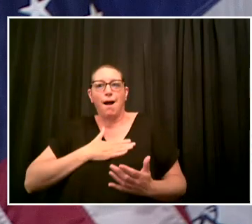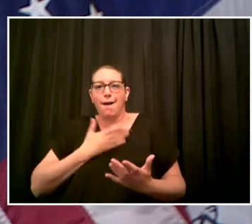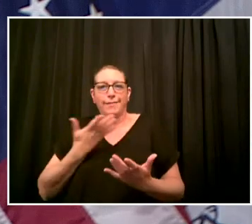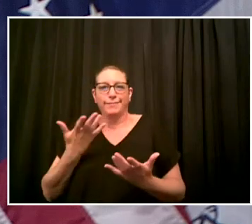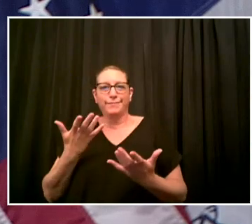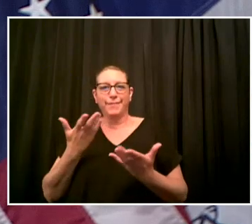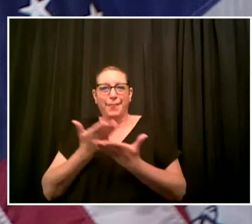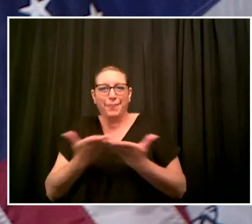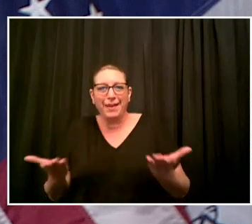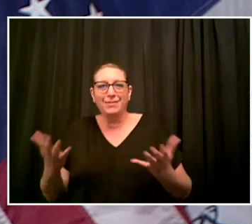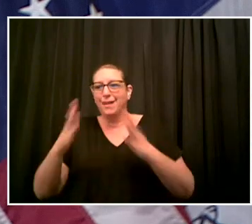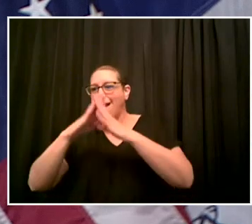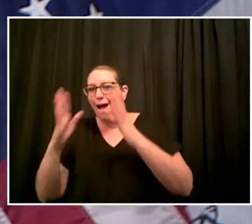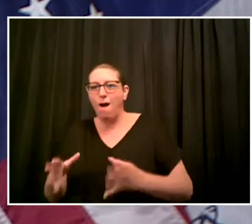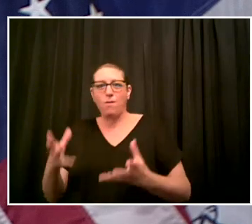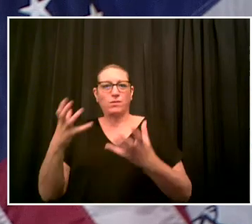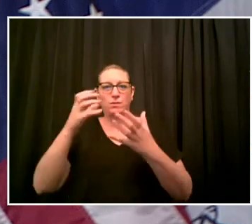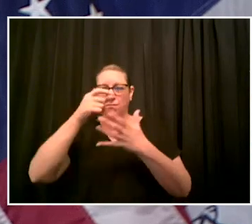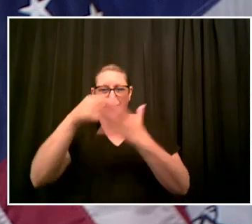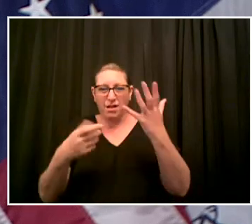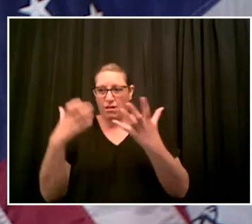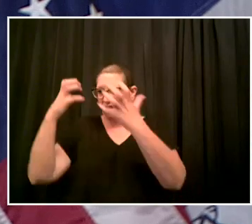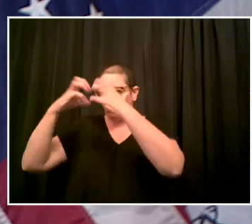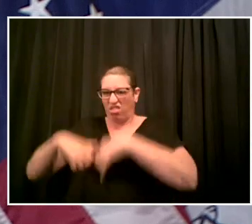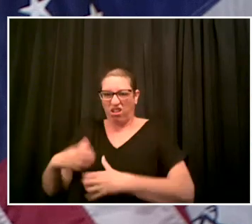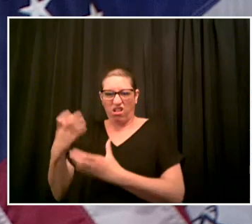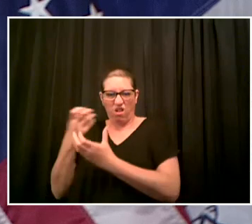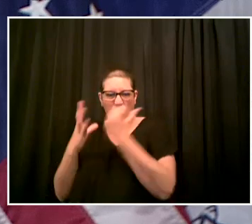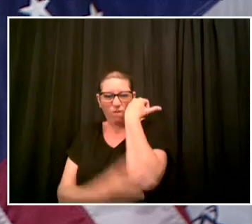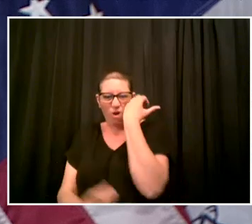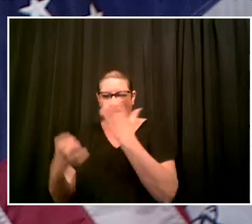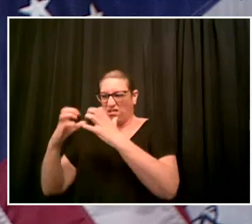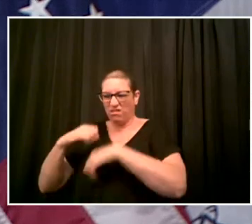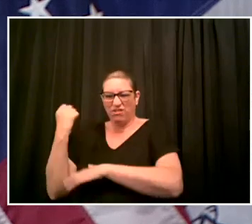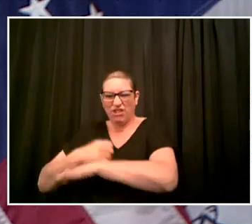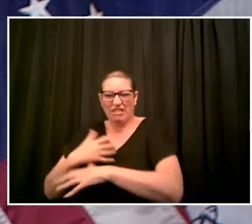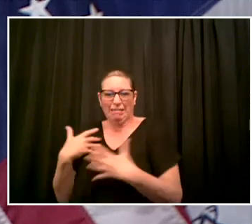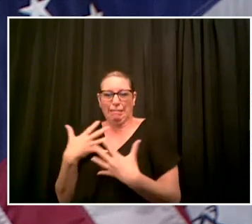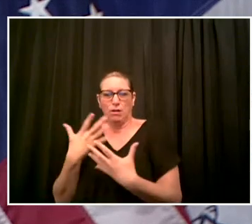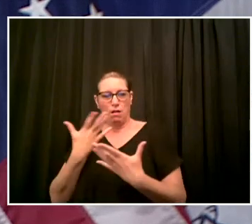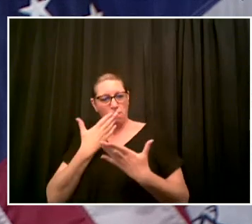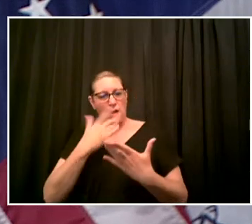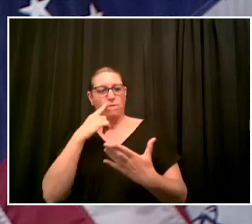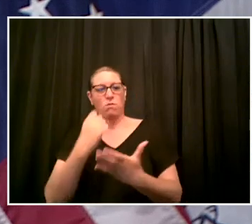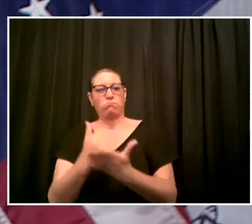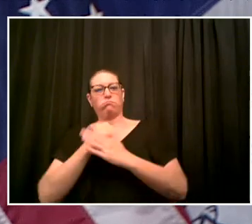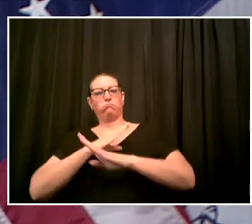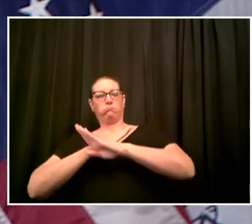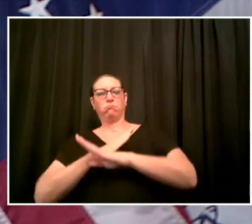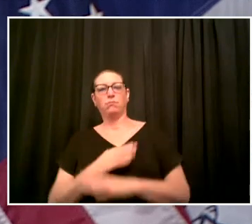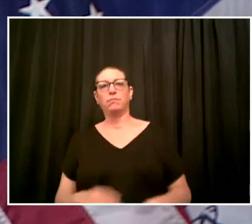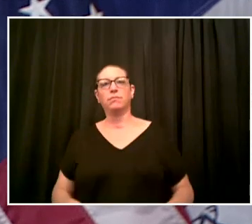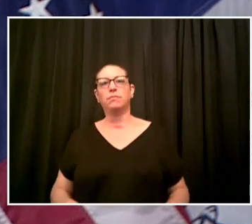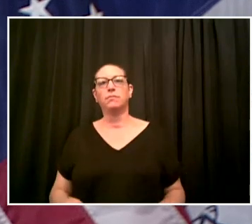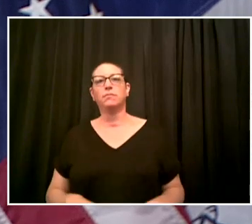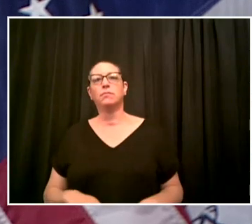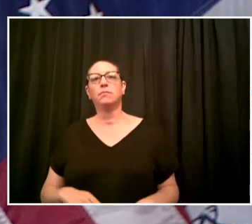GUARANTEE CLAUSES WERE DESIGNED TO KEEP LANDLORDS FROM NOT PAYING RENT, NOT FROM THEC URERNT